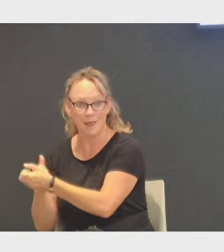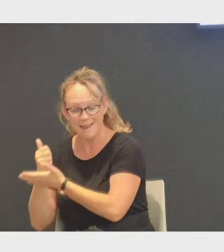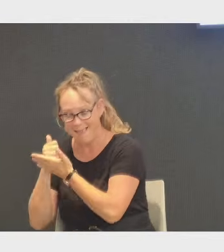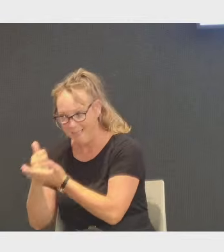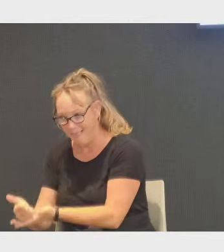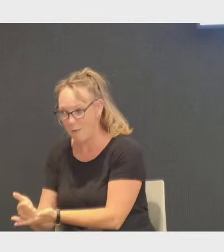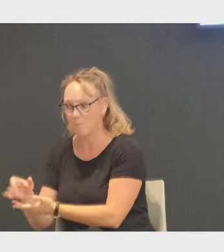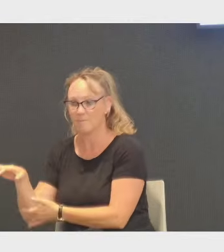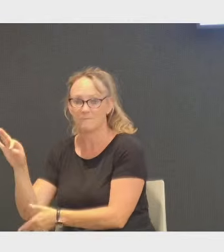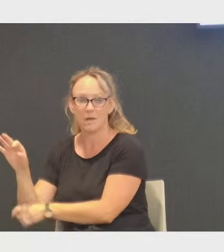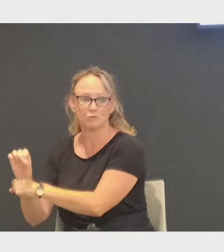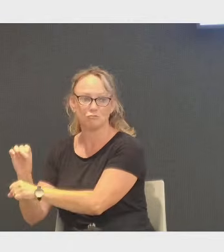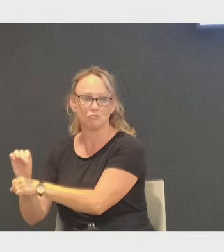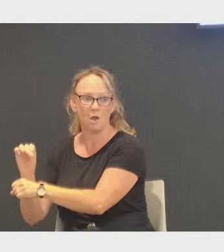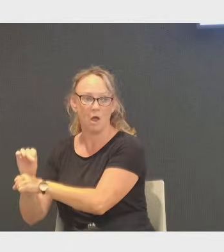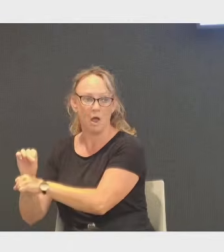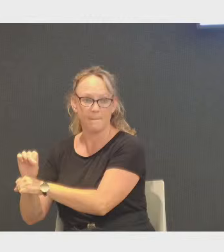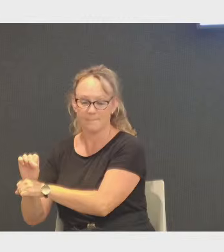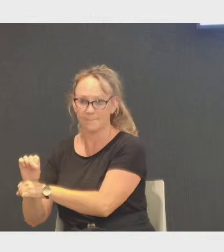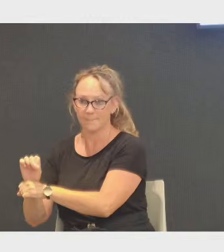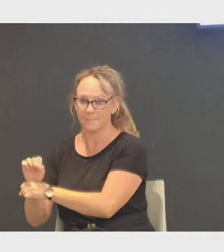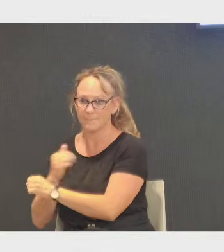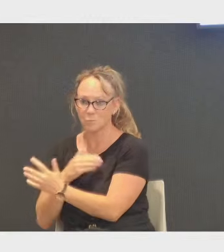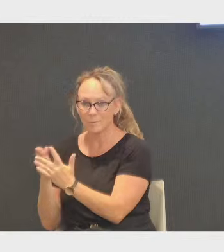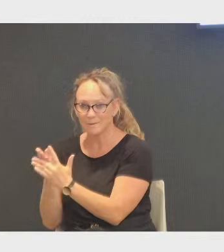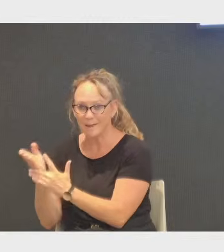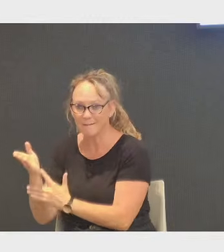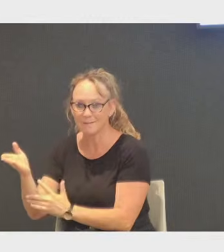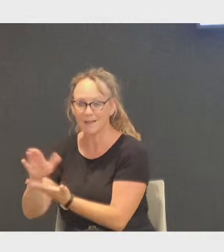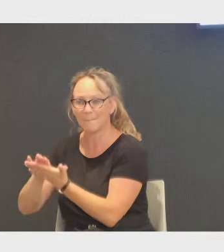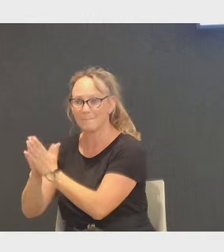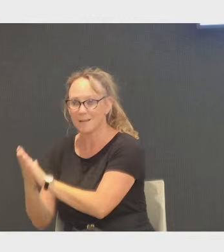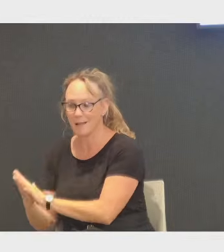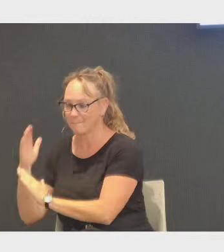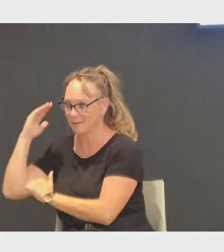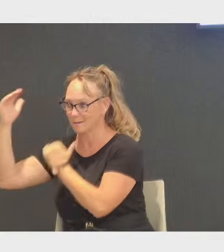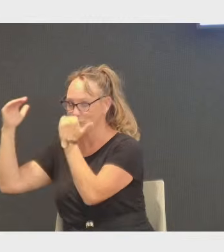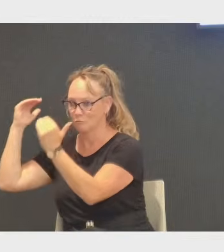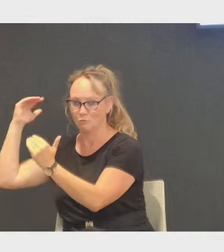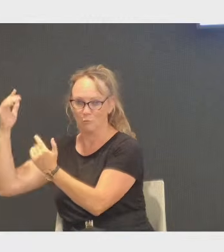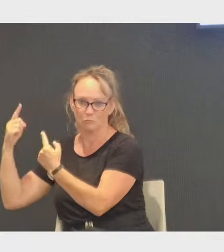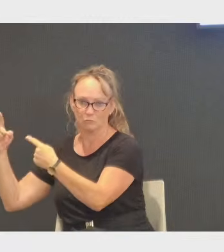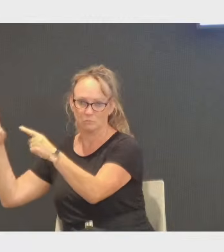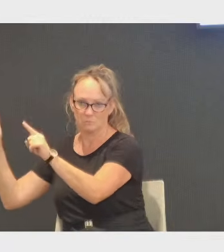navigate becoming adults in our community. Many of those successes though that I just mentioned